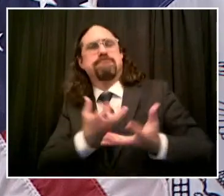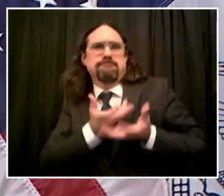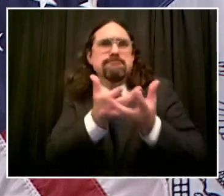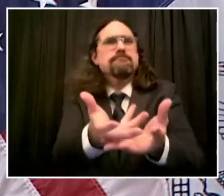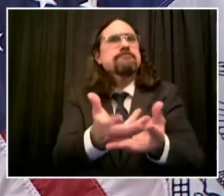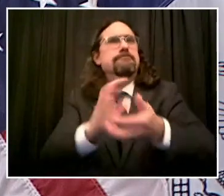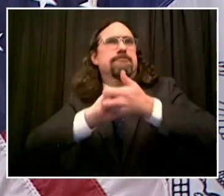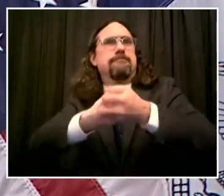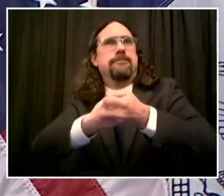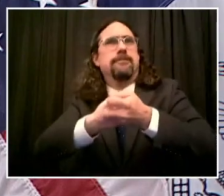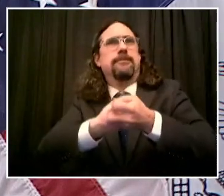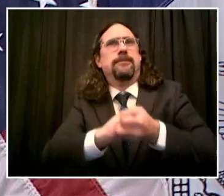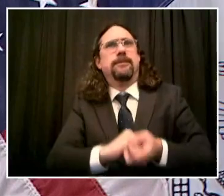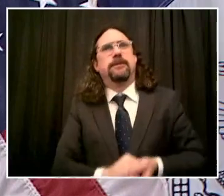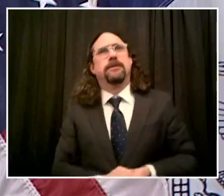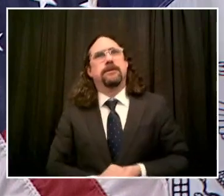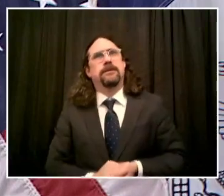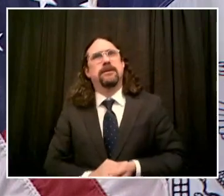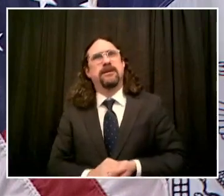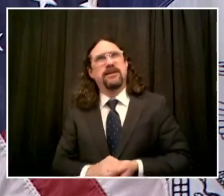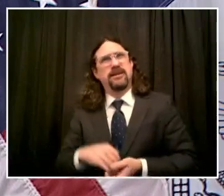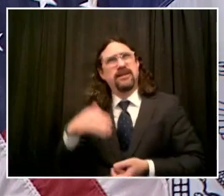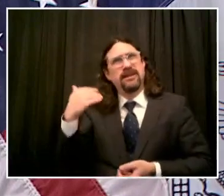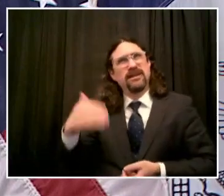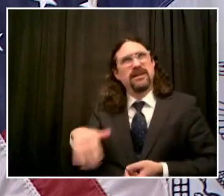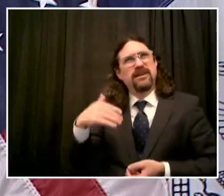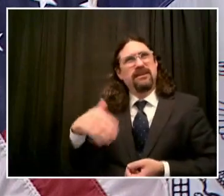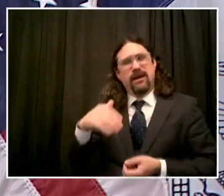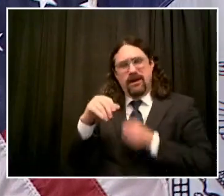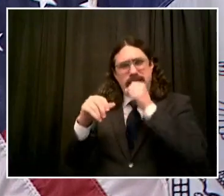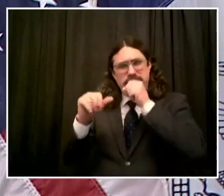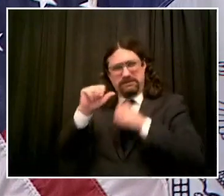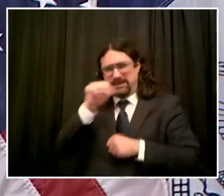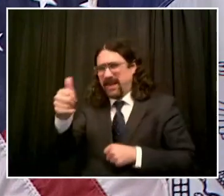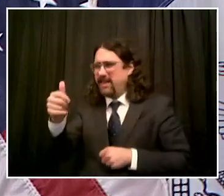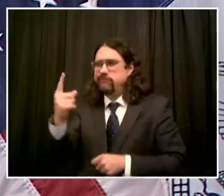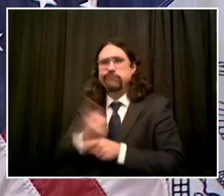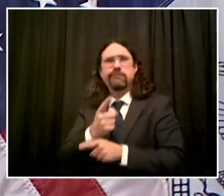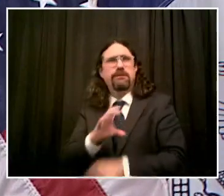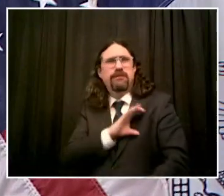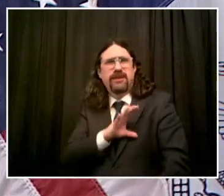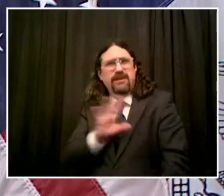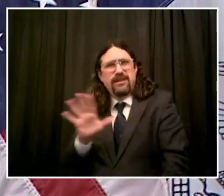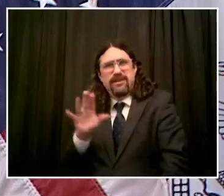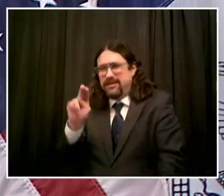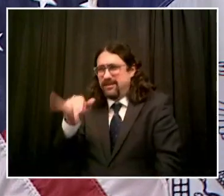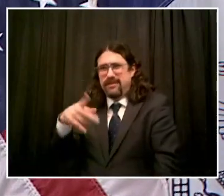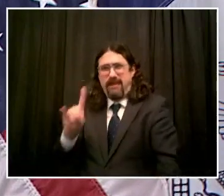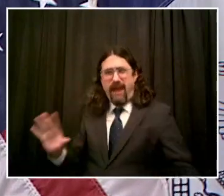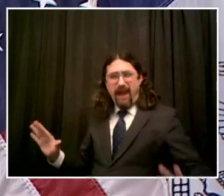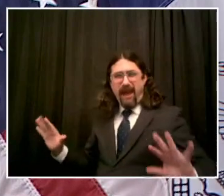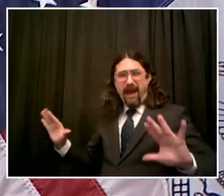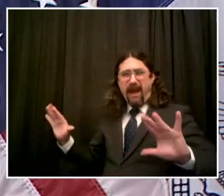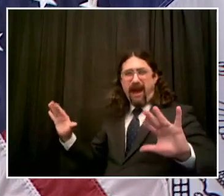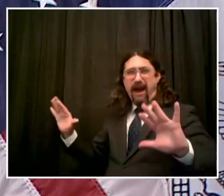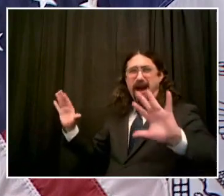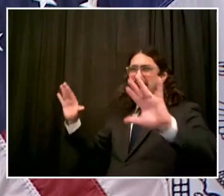FOCUS ON. WHEN THE HIGHEST RANKING UNIFORMED OFFICER IN THE GREATEST POLICE FORCE IN AMERICA